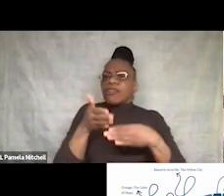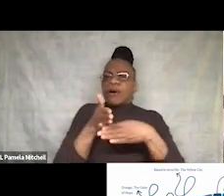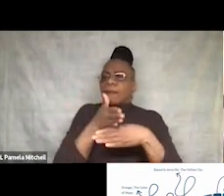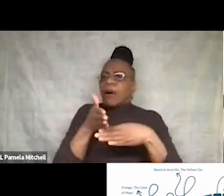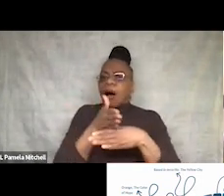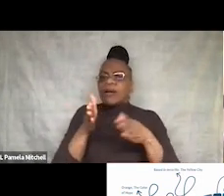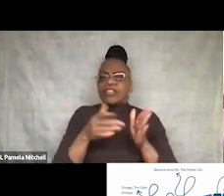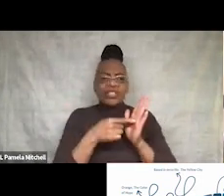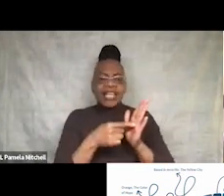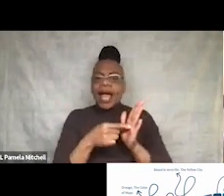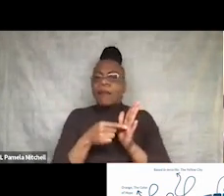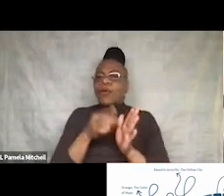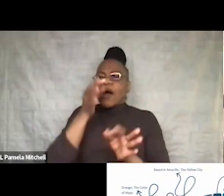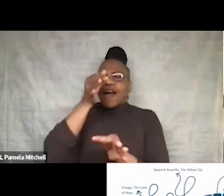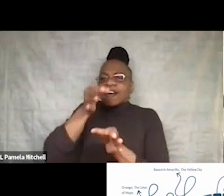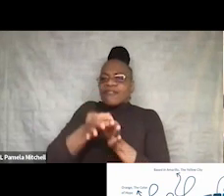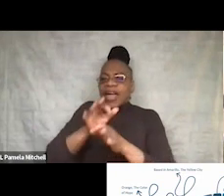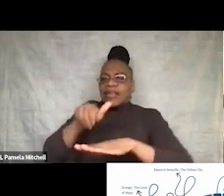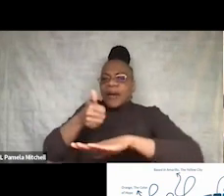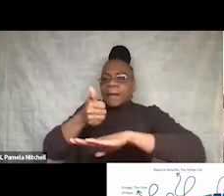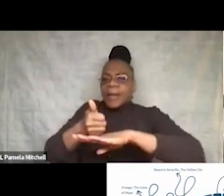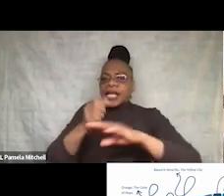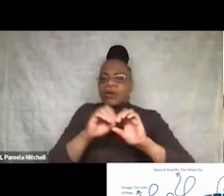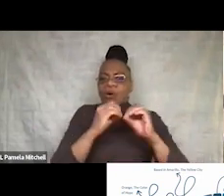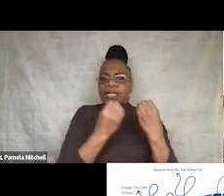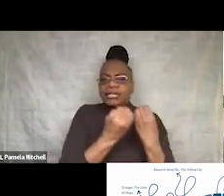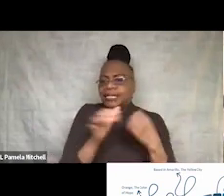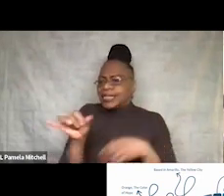and similar work, and how do we not step on their toes